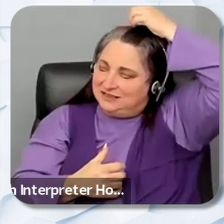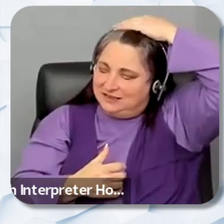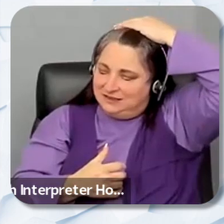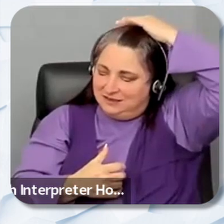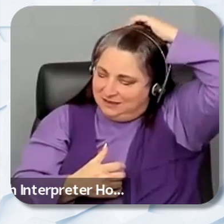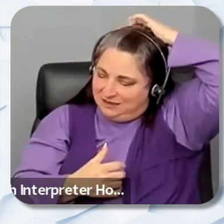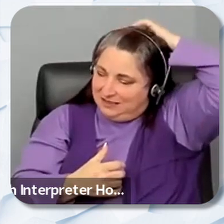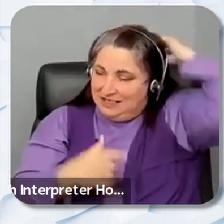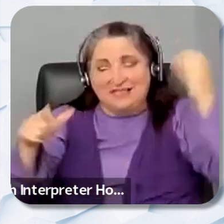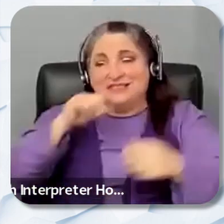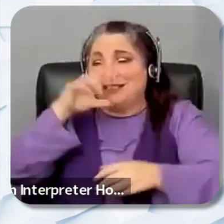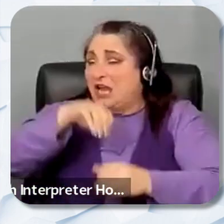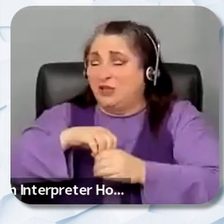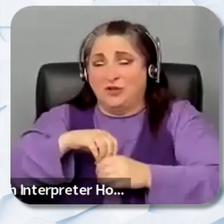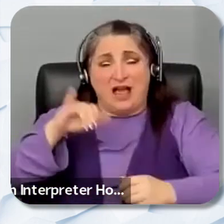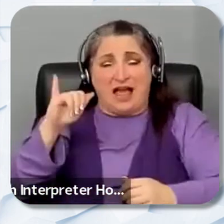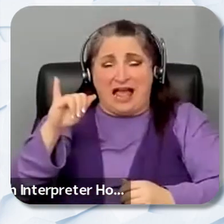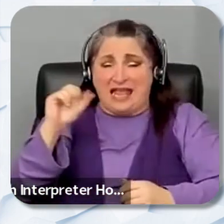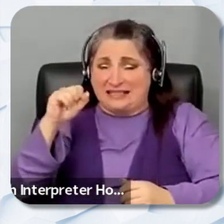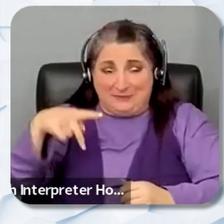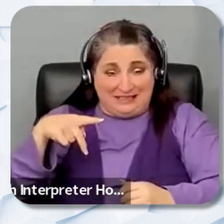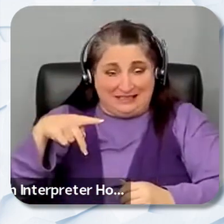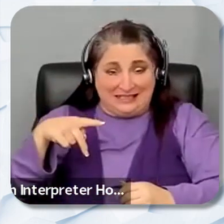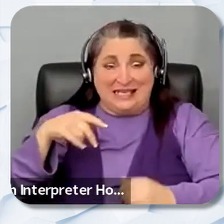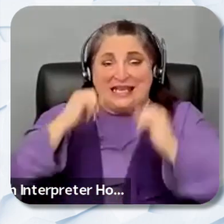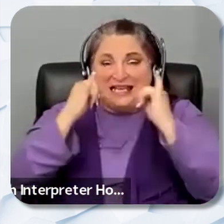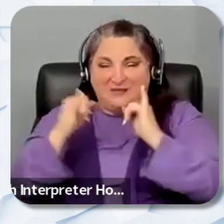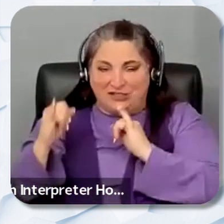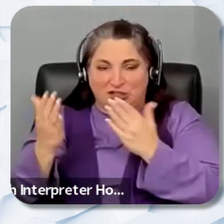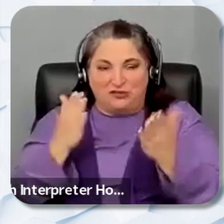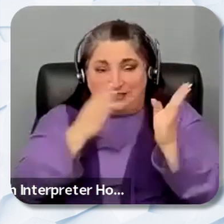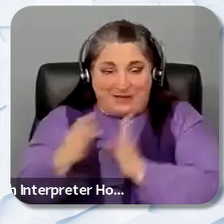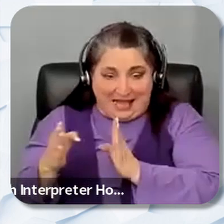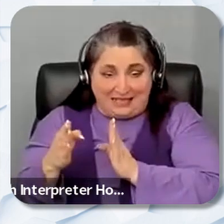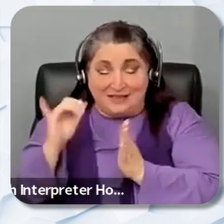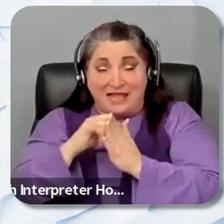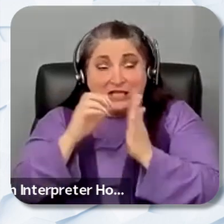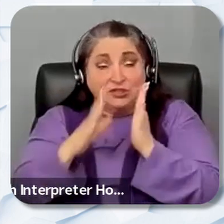ISPs." Correct. ISPs are individualized service plans. So those are students that attend private